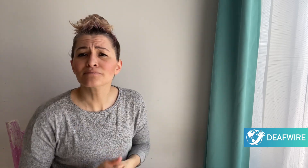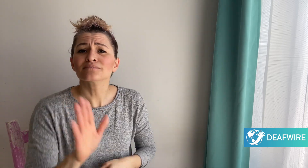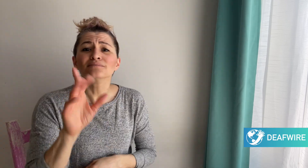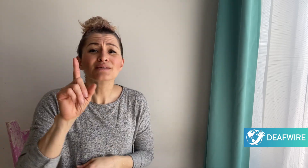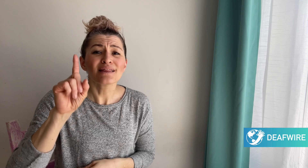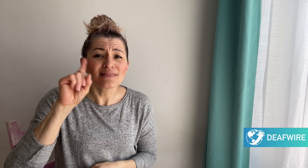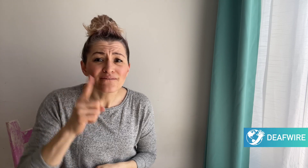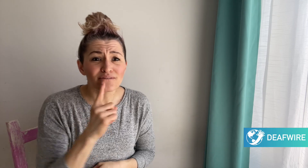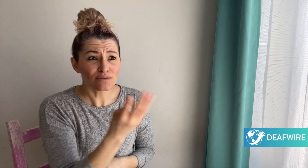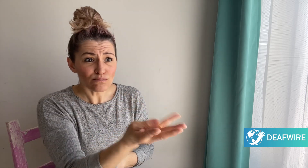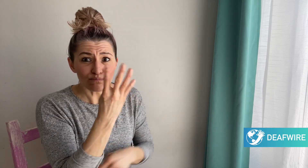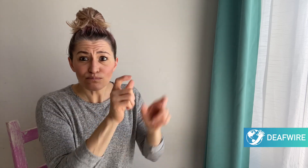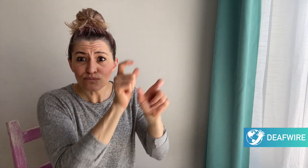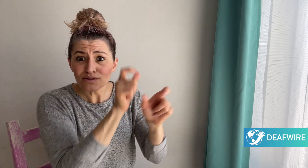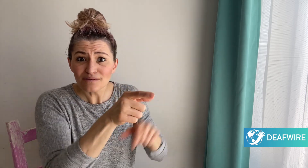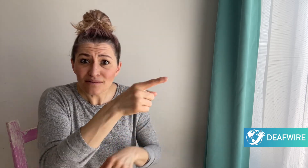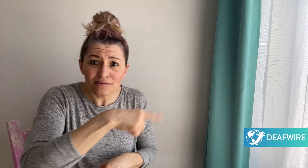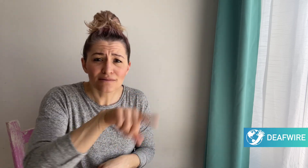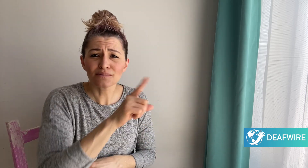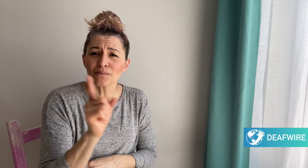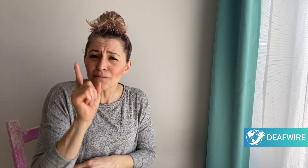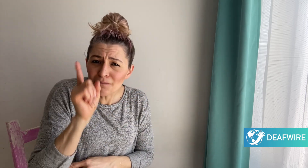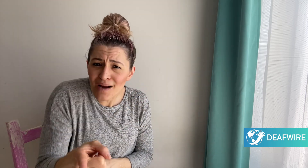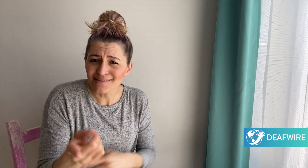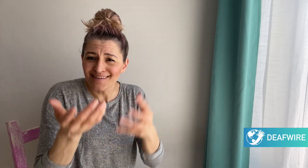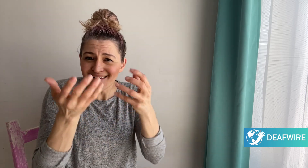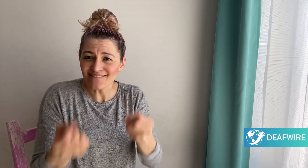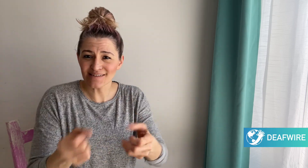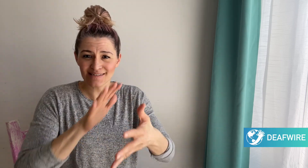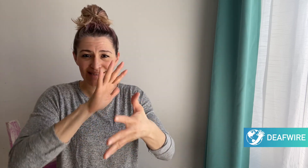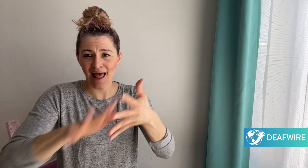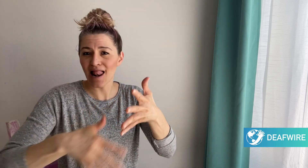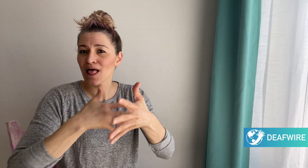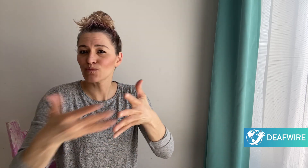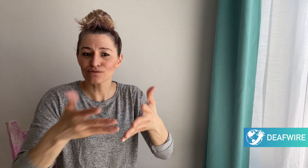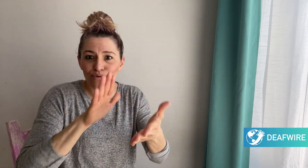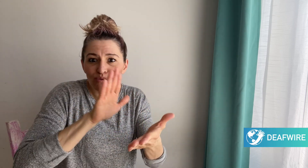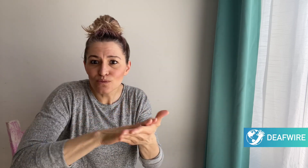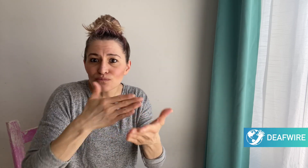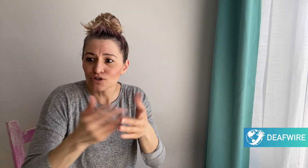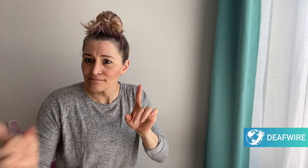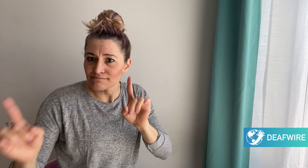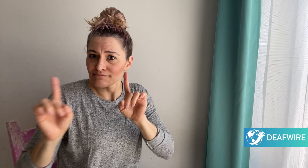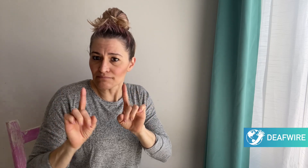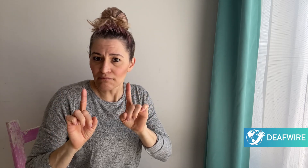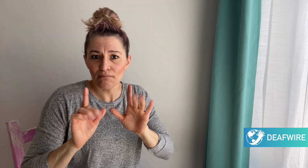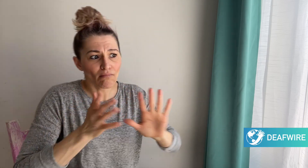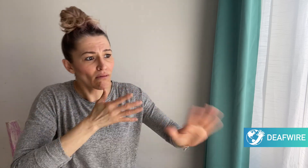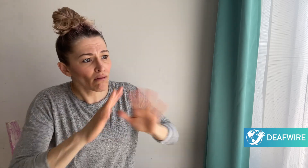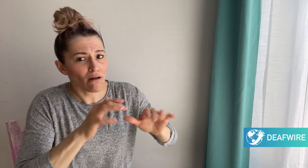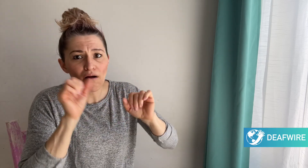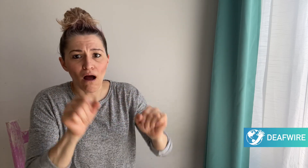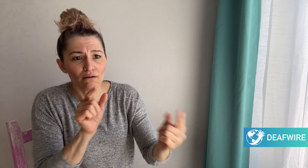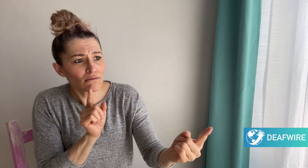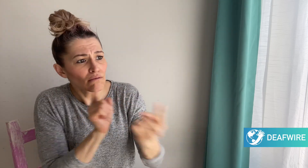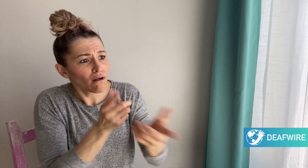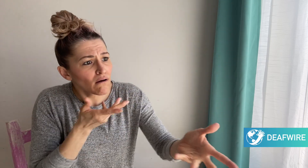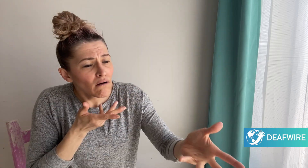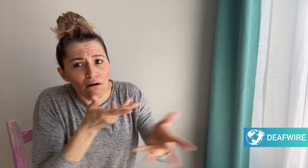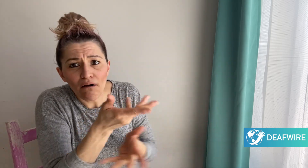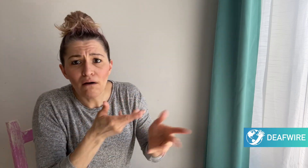these laws. Deaf prisoners need sign language interpreters